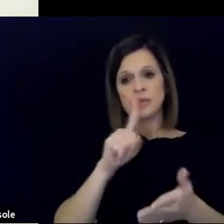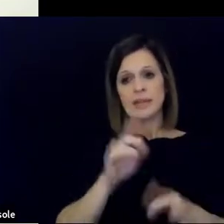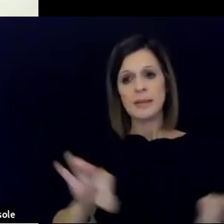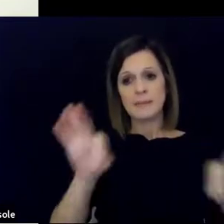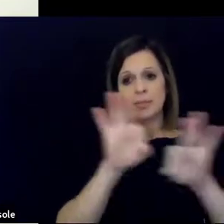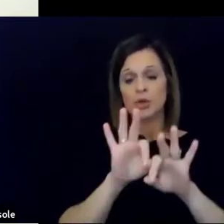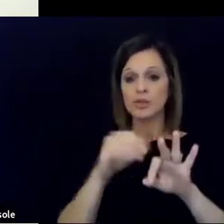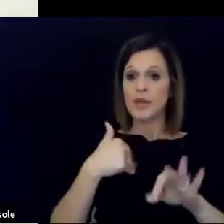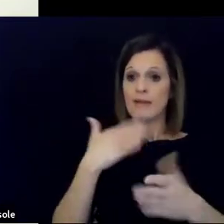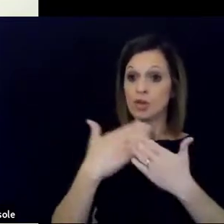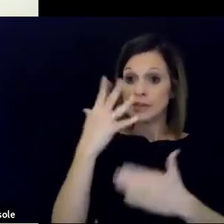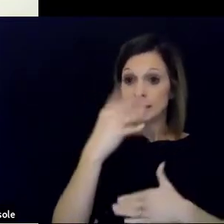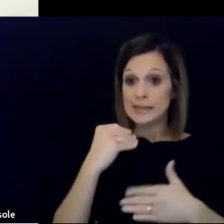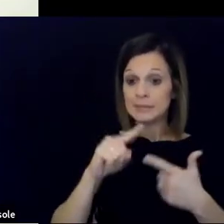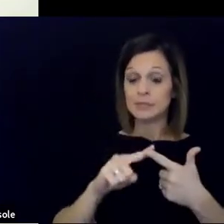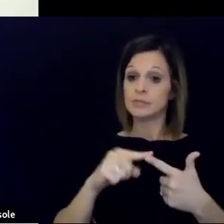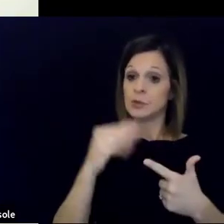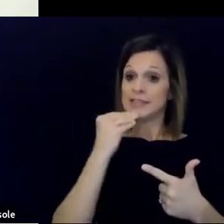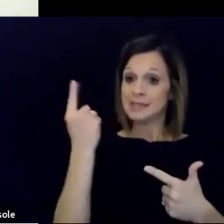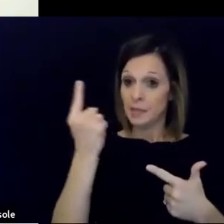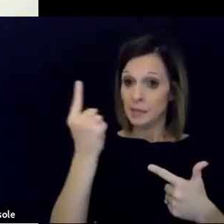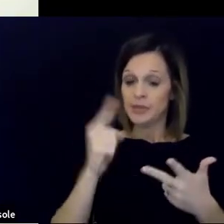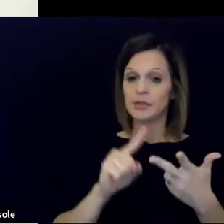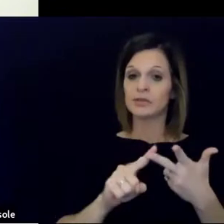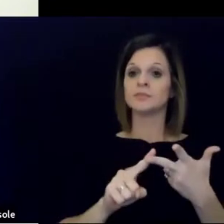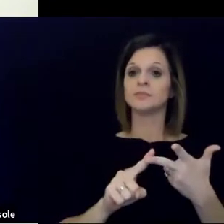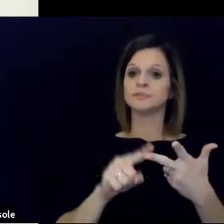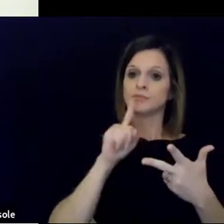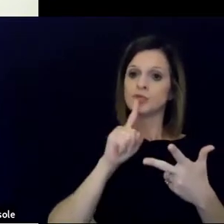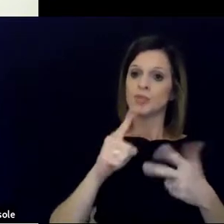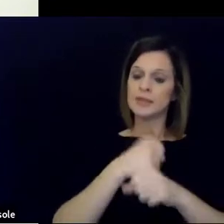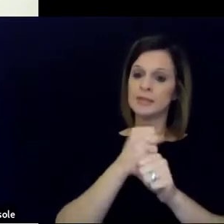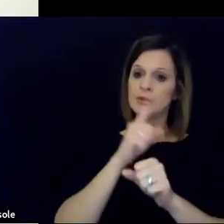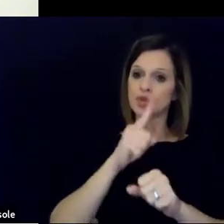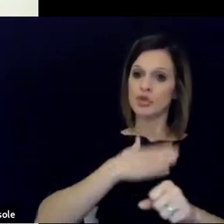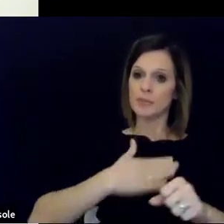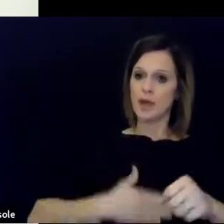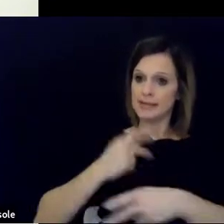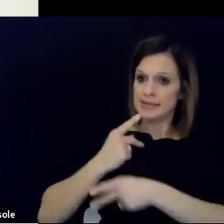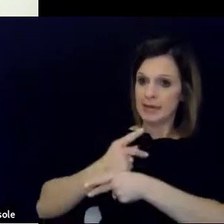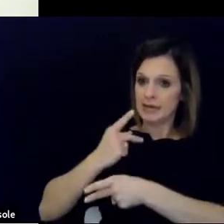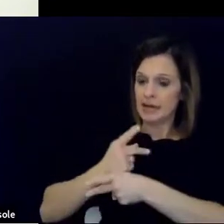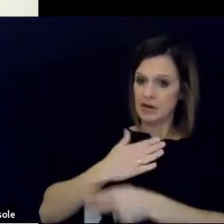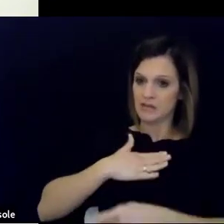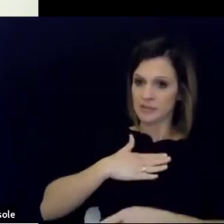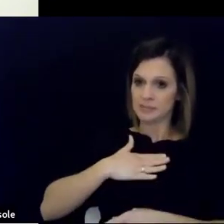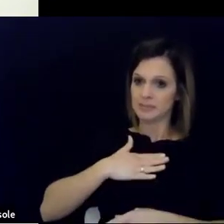And to organize my body around taking care of those basic needs of eating, sleeping,